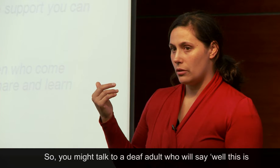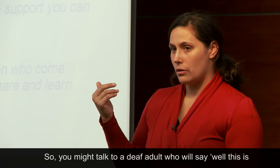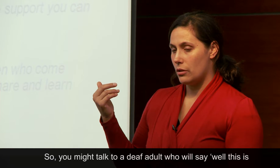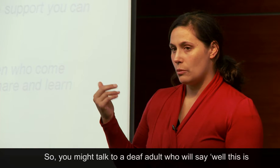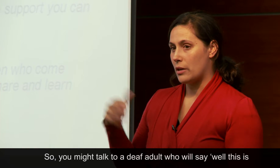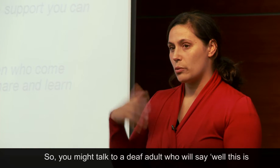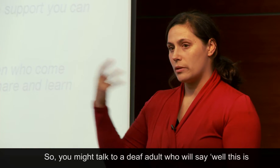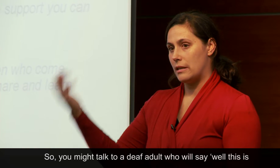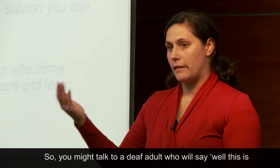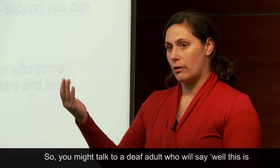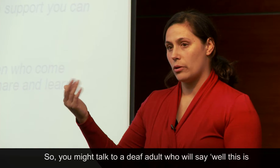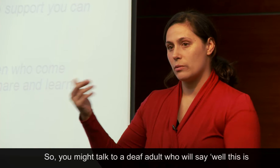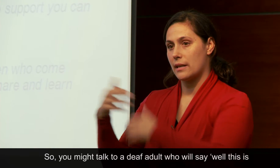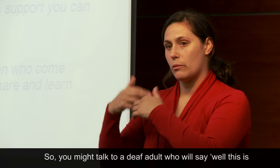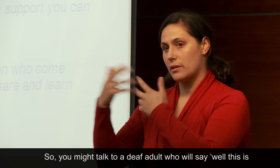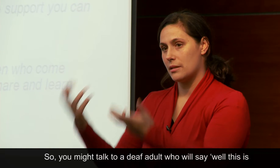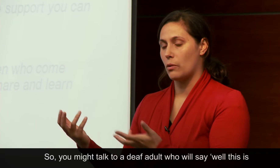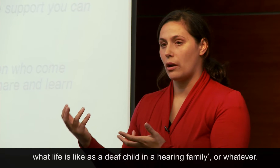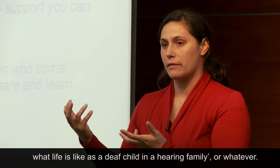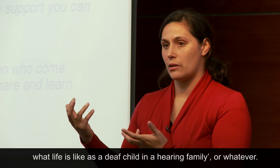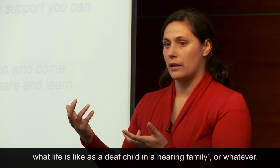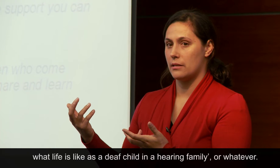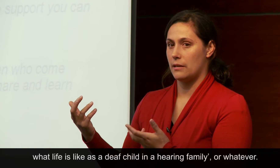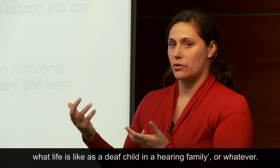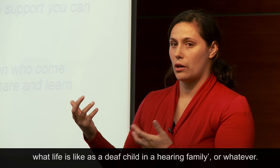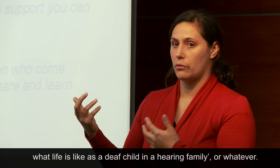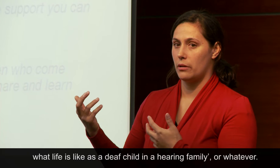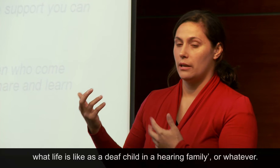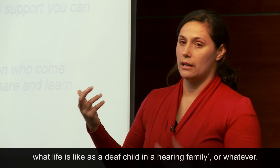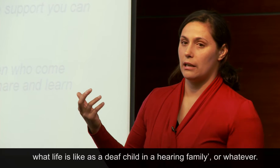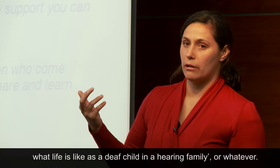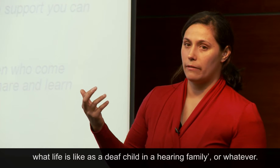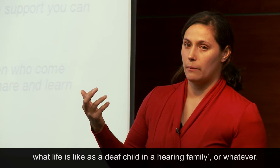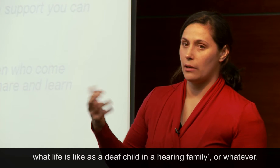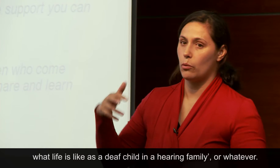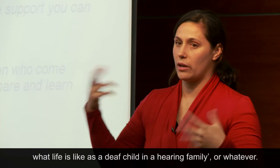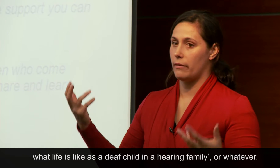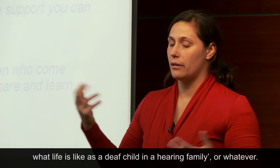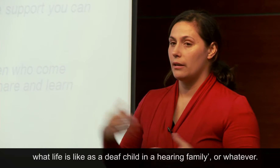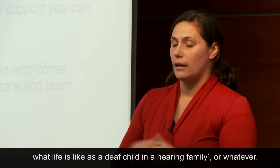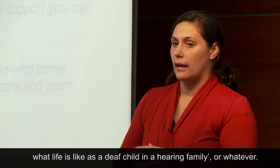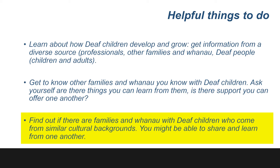a child can’t express. So, you might talk to a deaf adult who will say ‘well this is what life is like as a deaf child in a hearing family’, or whatever.